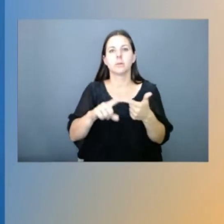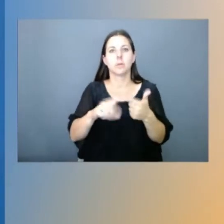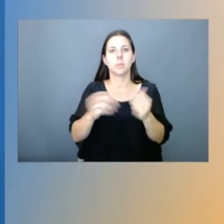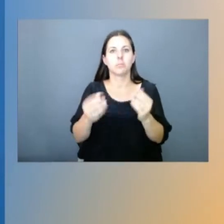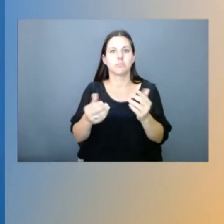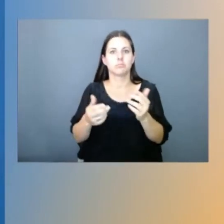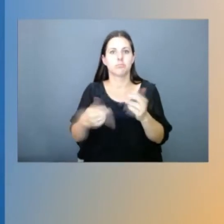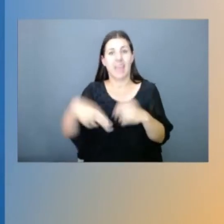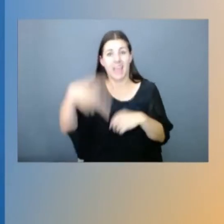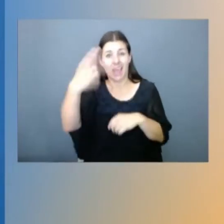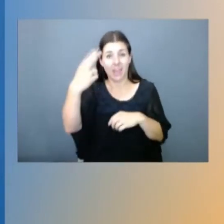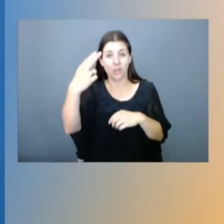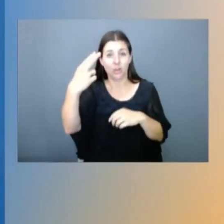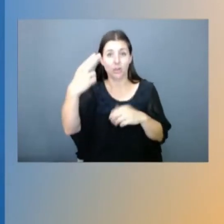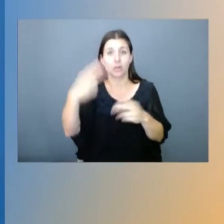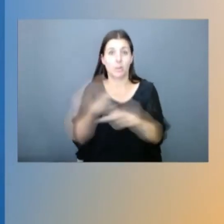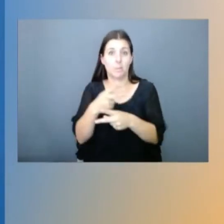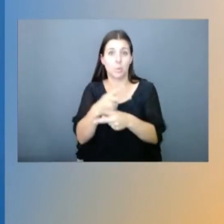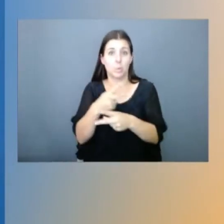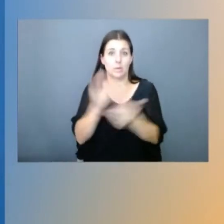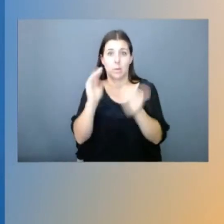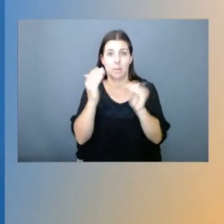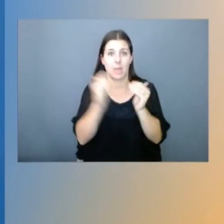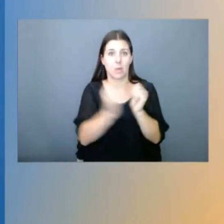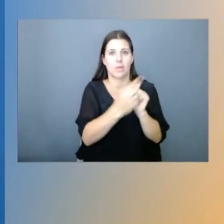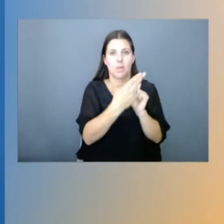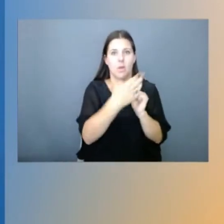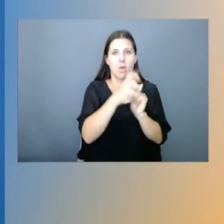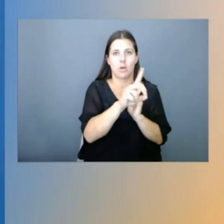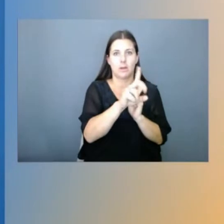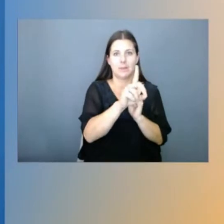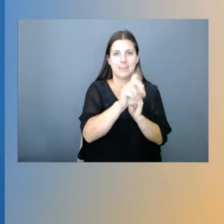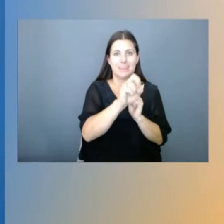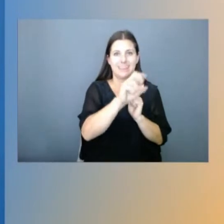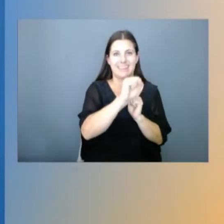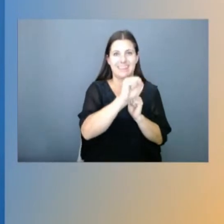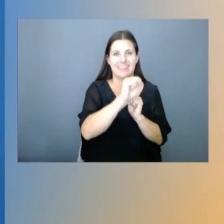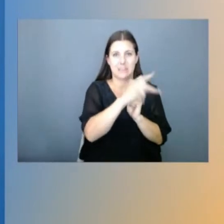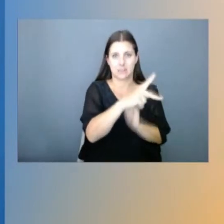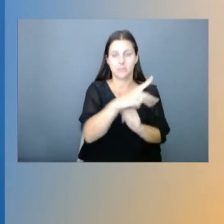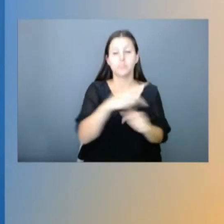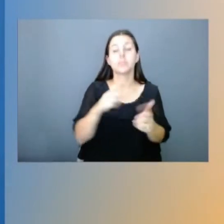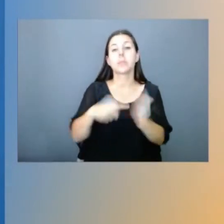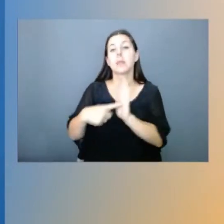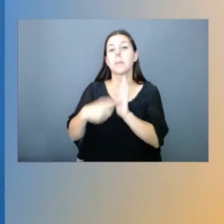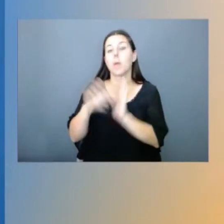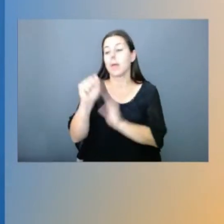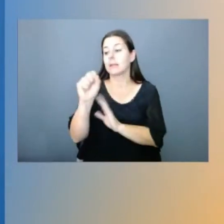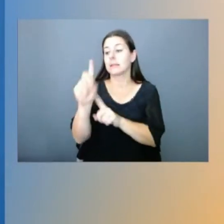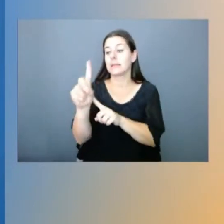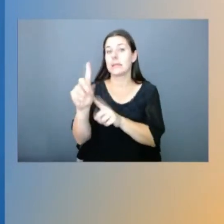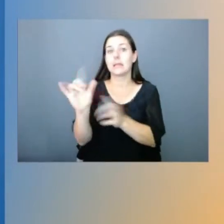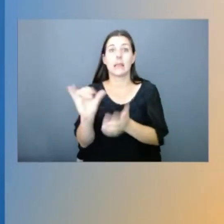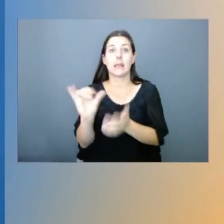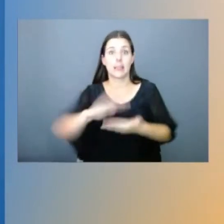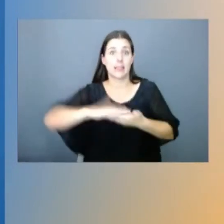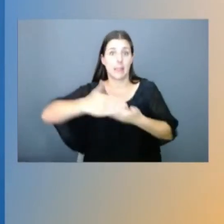compared to hard disk. Like one good example of SSDs is going to be like laptops, like all the new generation laptops,